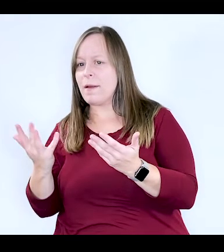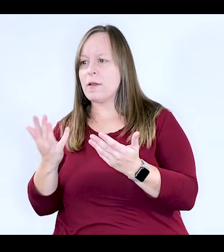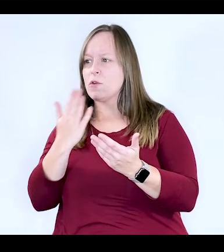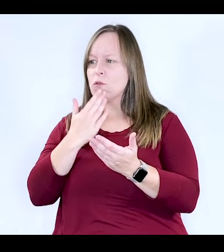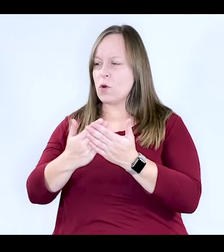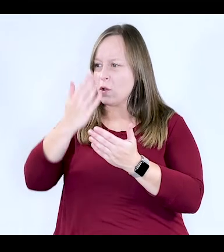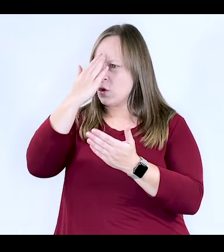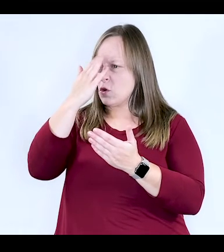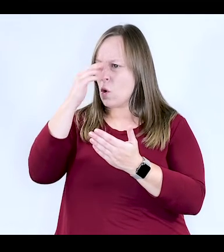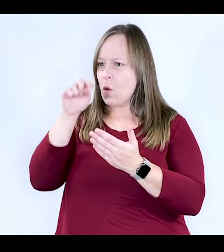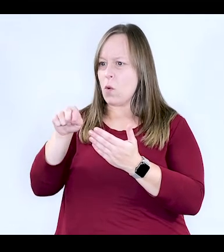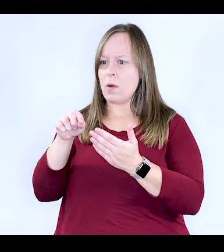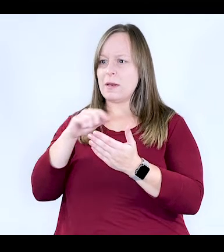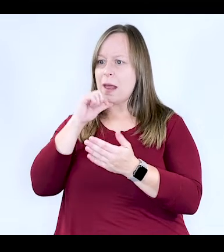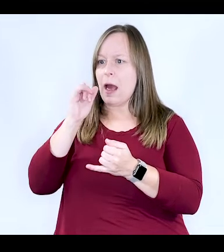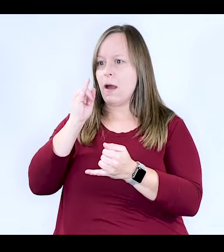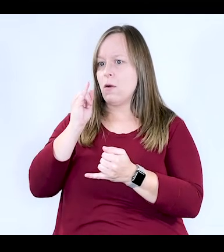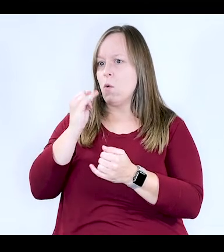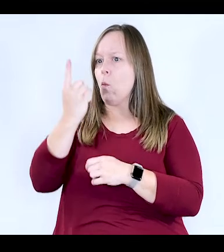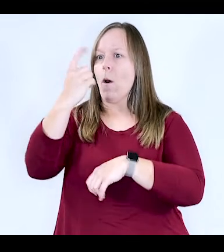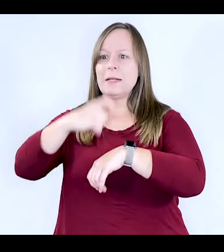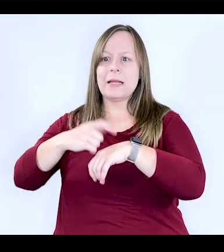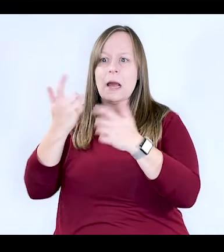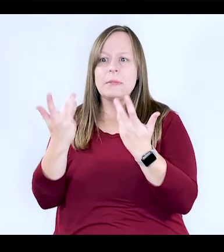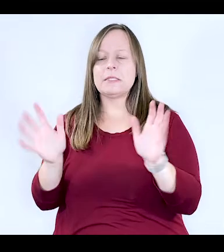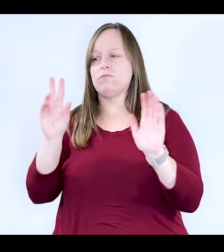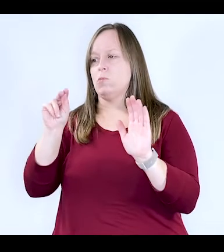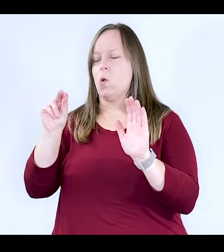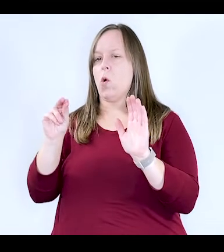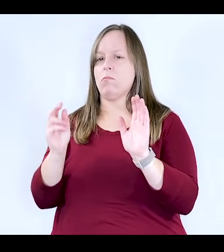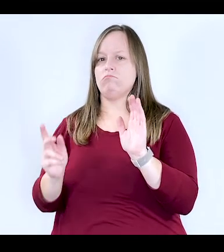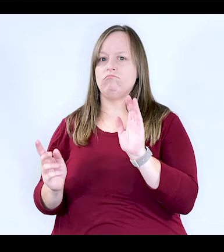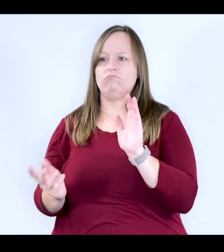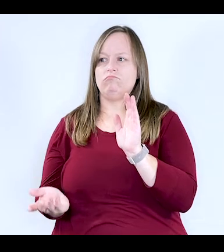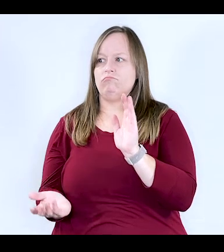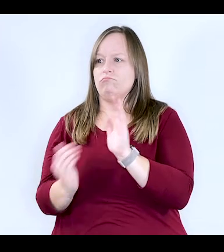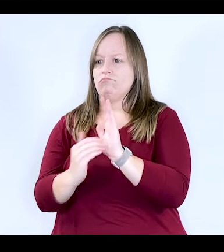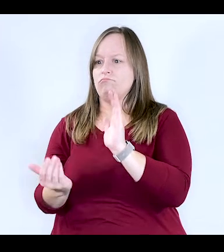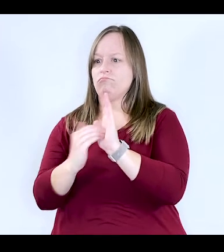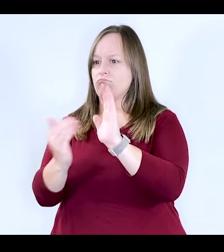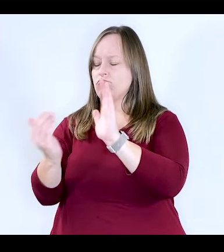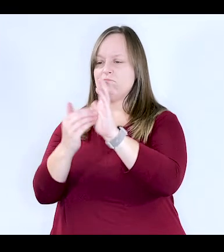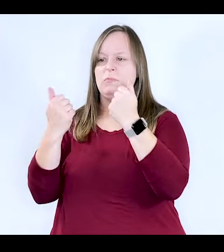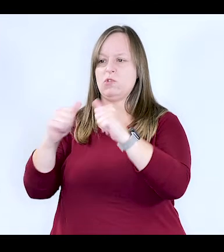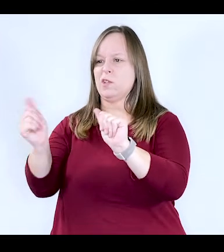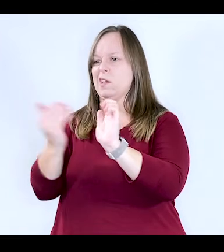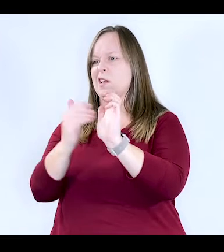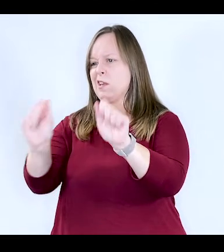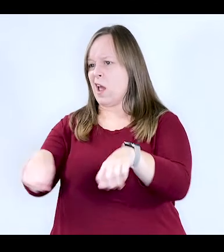It's good to know that this is not a one shot at this process, you can go back and try again.